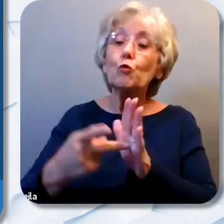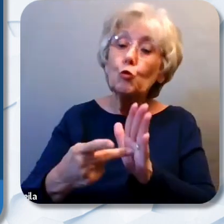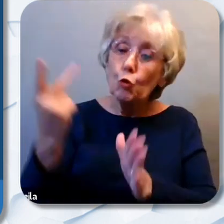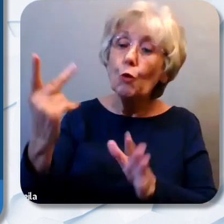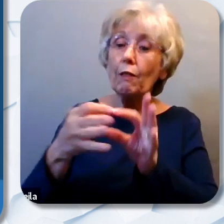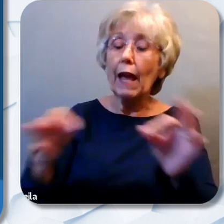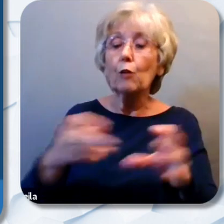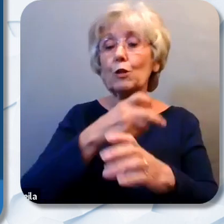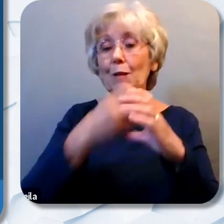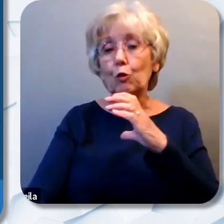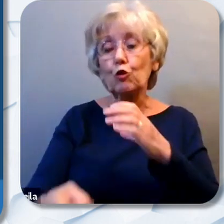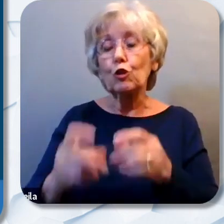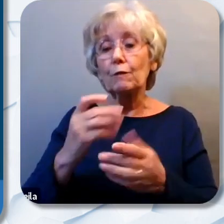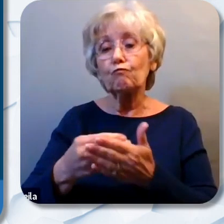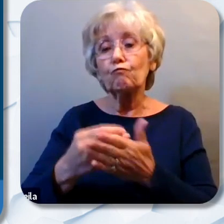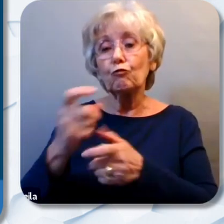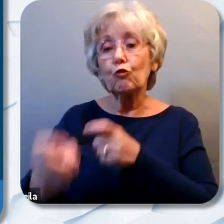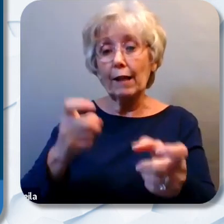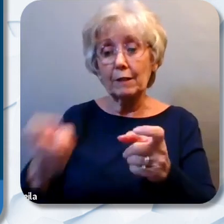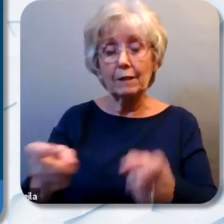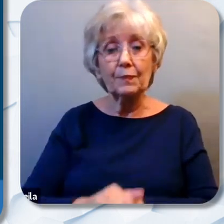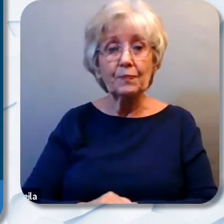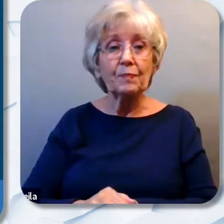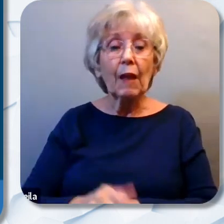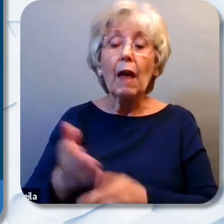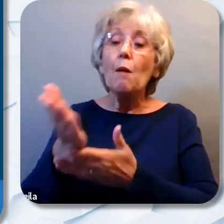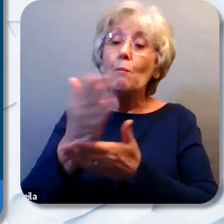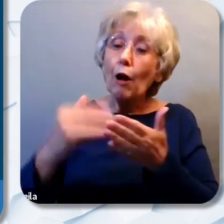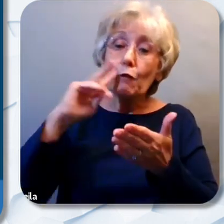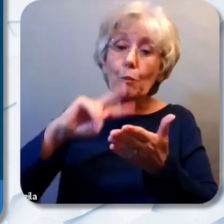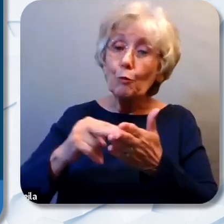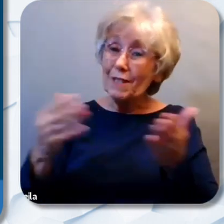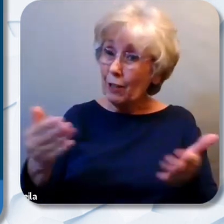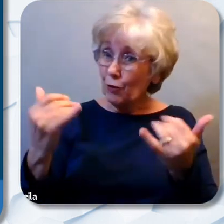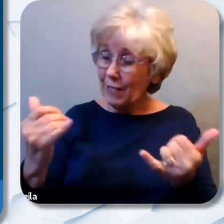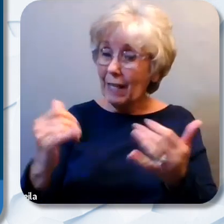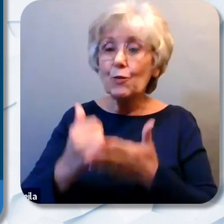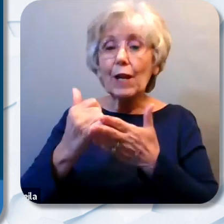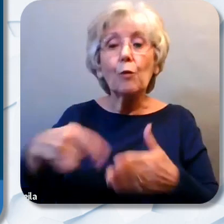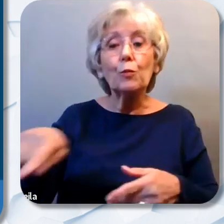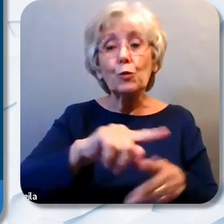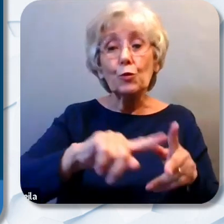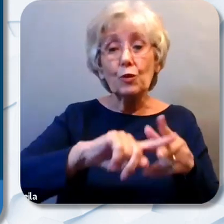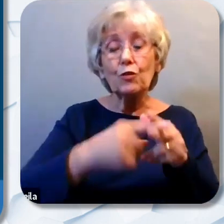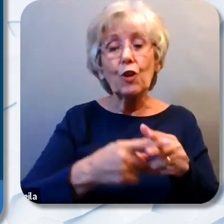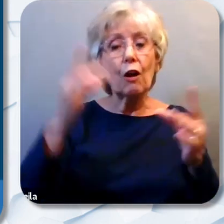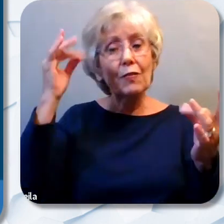next slide. Part of our purpose here today is to help you get started about thinking about